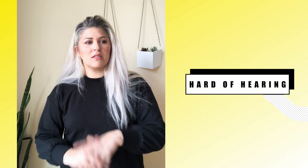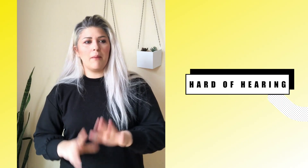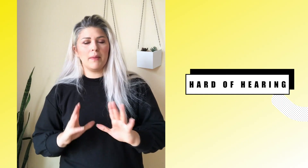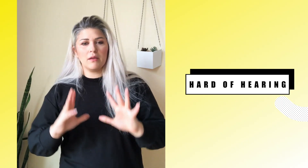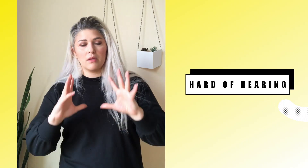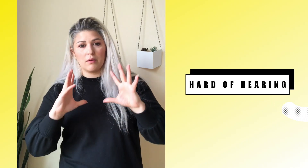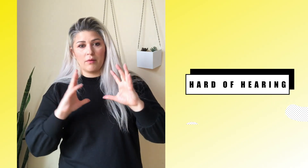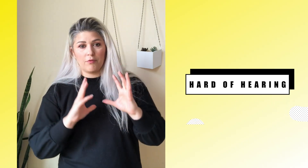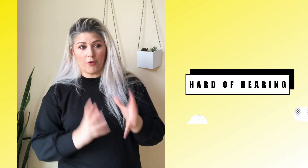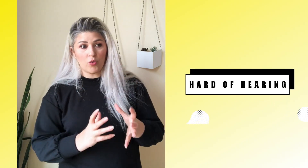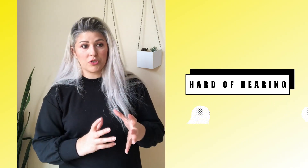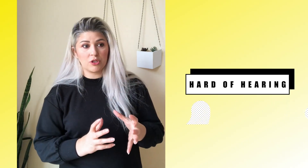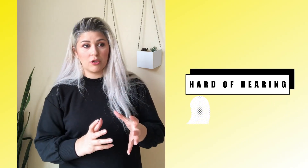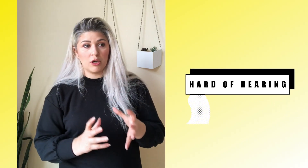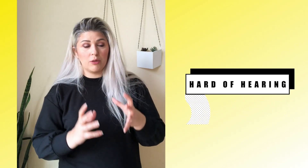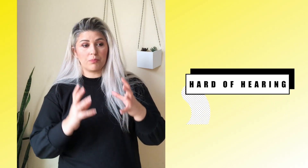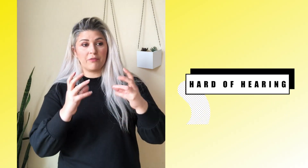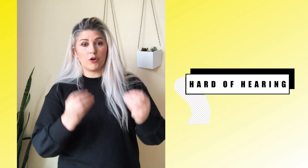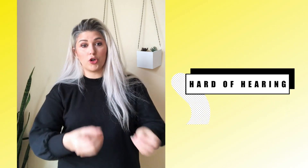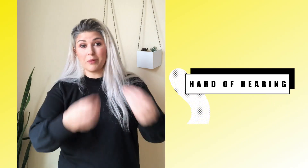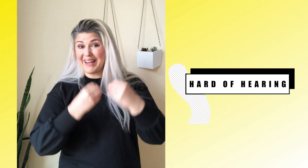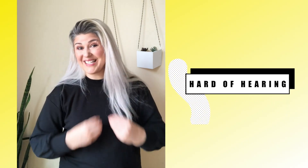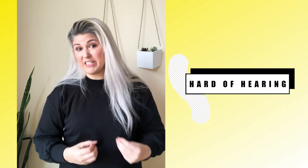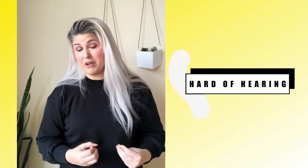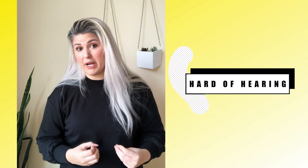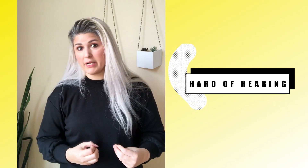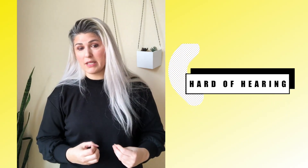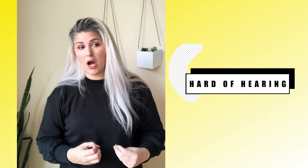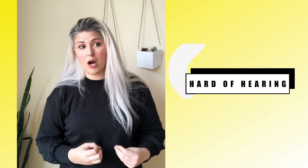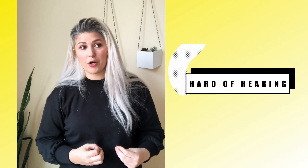Some folks prefer to be identified as hard of hearing.